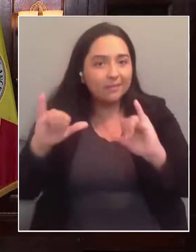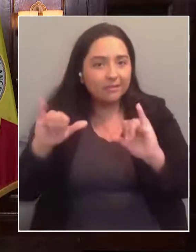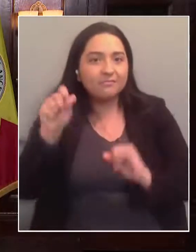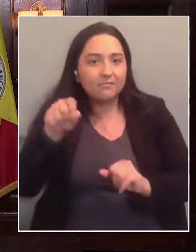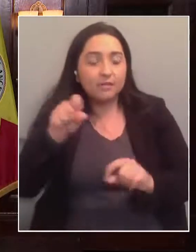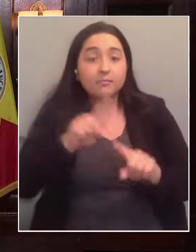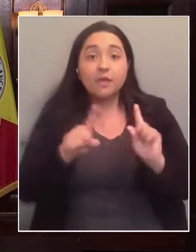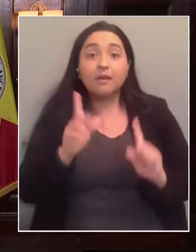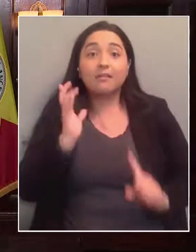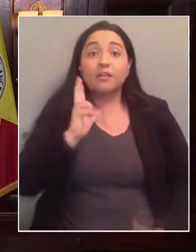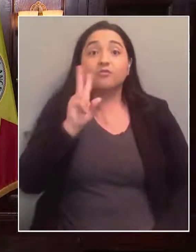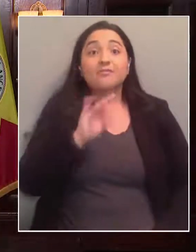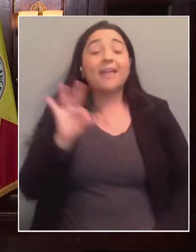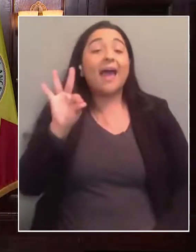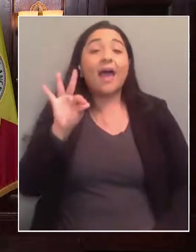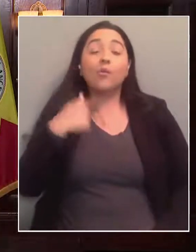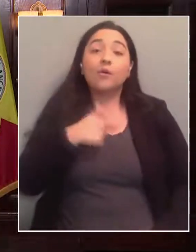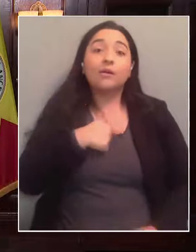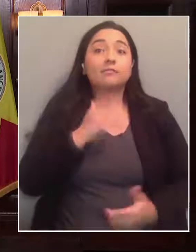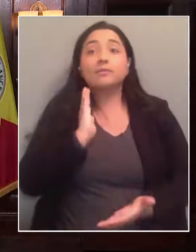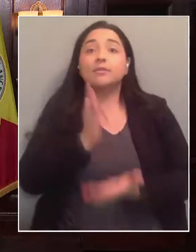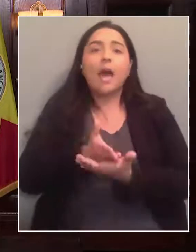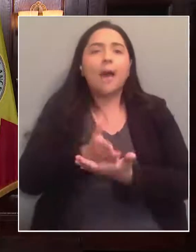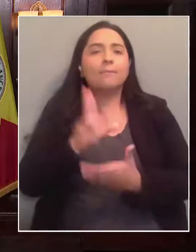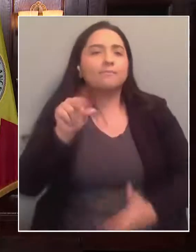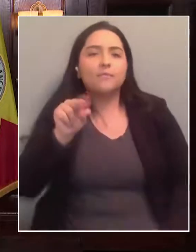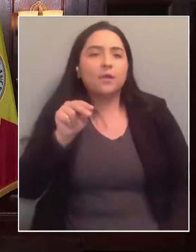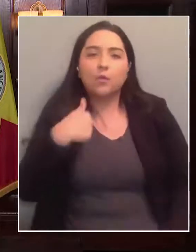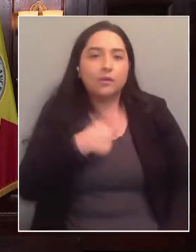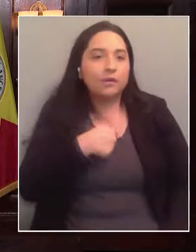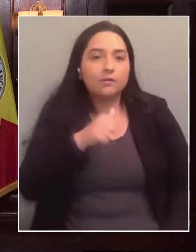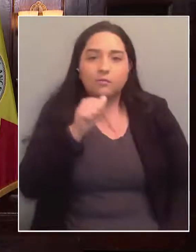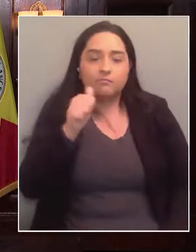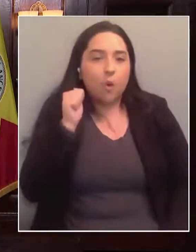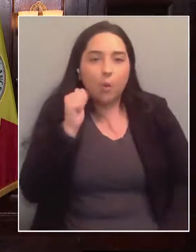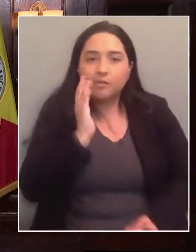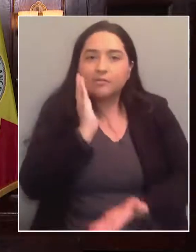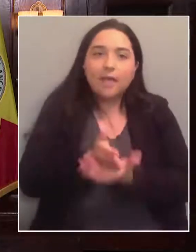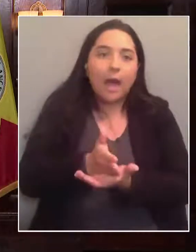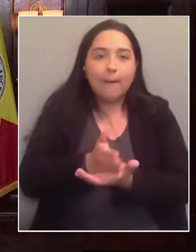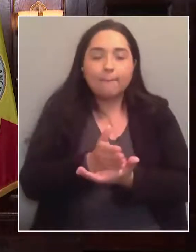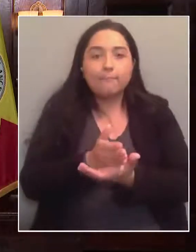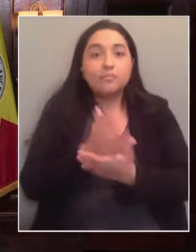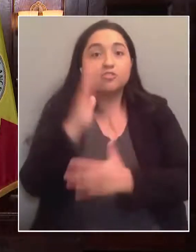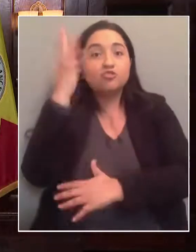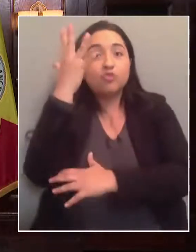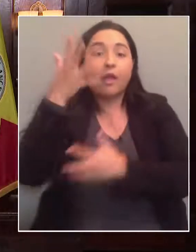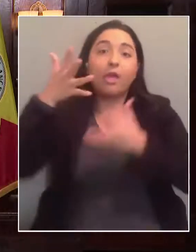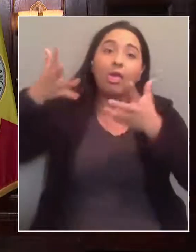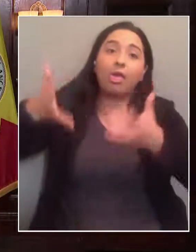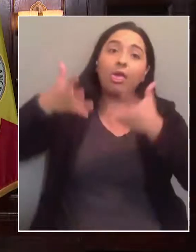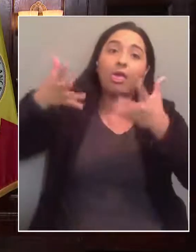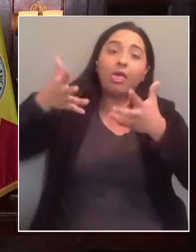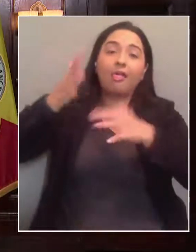STOP DOING THOSE THINGS. WE'RE NOT GOING TO HAVE TREE TRIMMING COME TO A HAULT AND GO TO ZERO. WE'RE GOING TO SHARE THIS